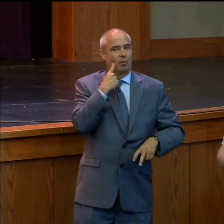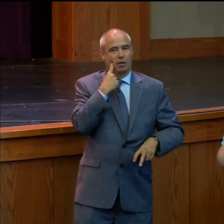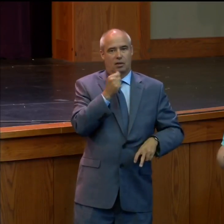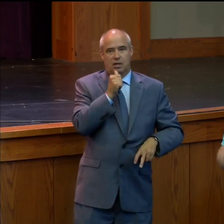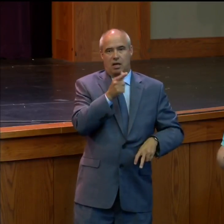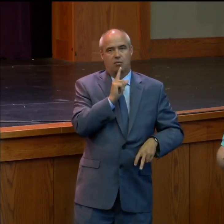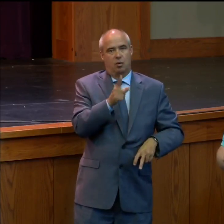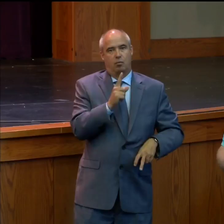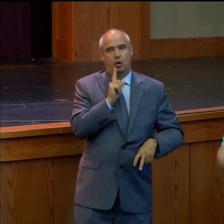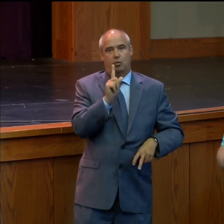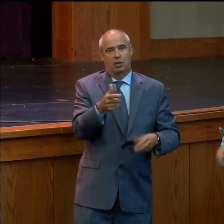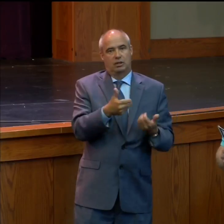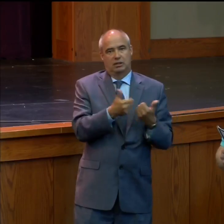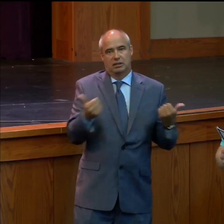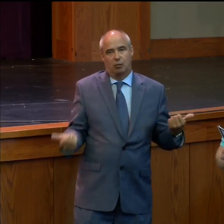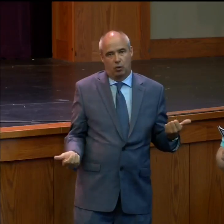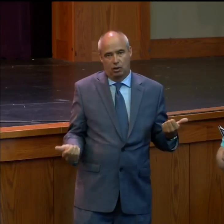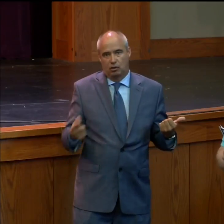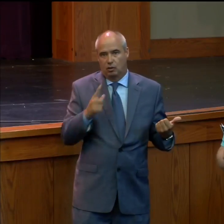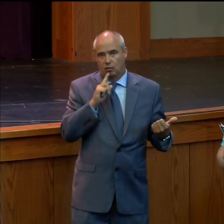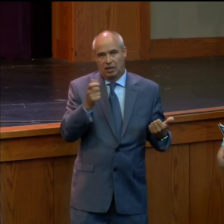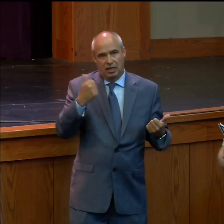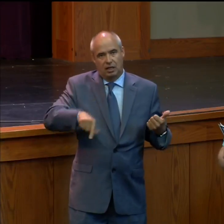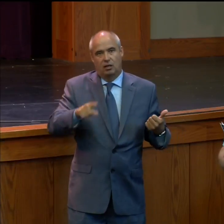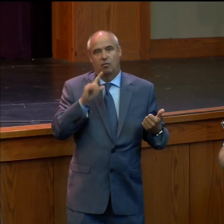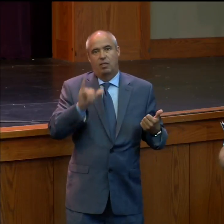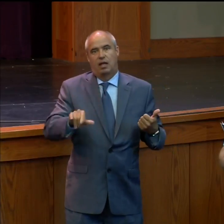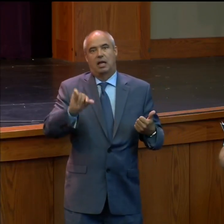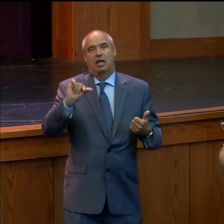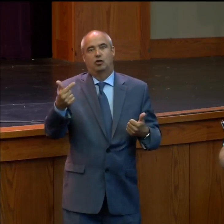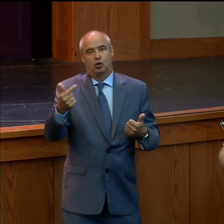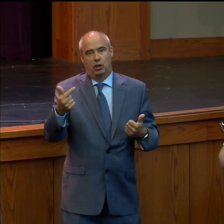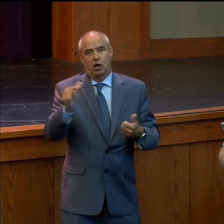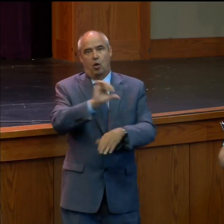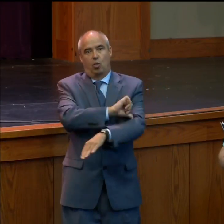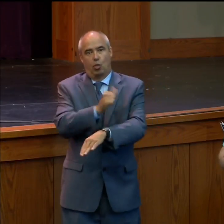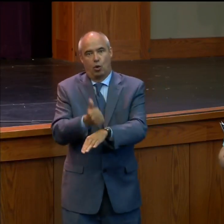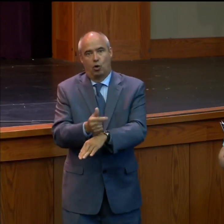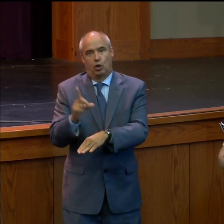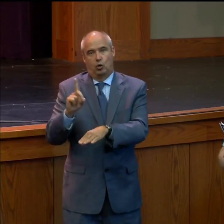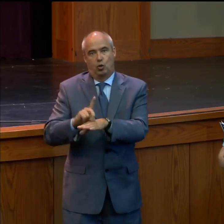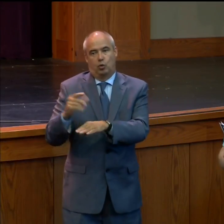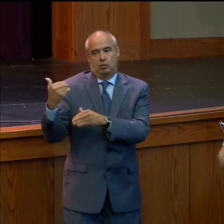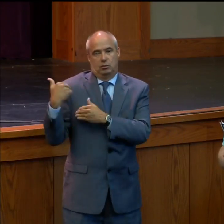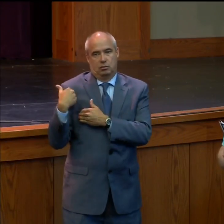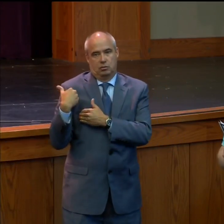DOES NOT DELINEATE ANY OF THE AG'S AUTHORITY, DUTIES AND AUTONOMY.